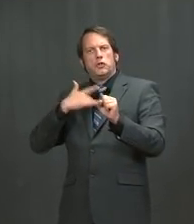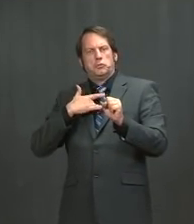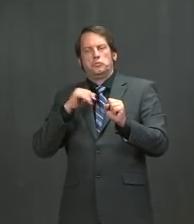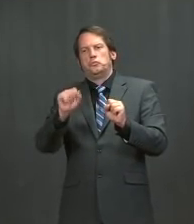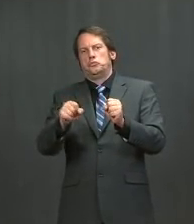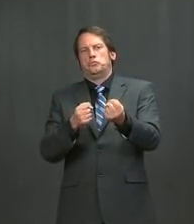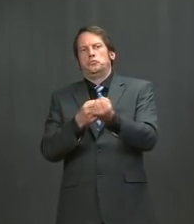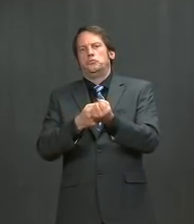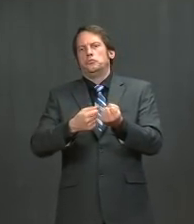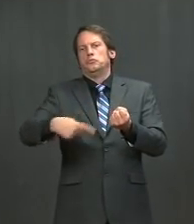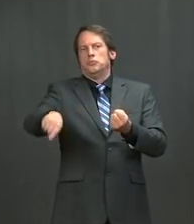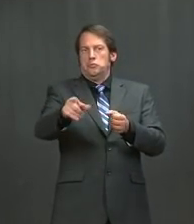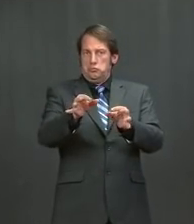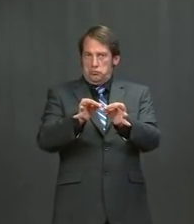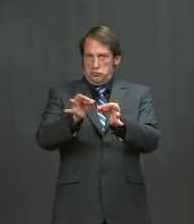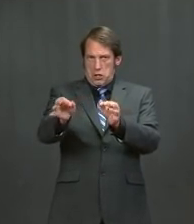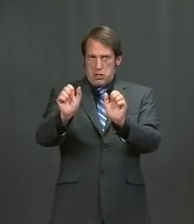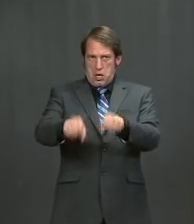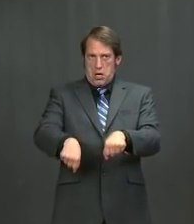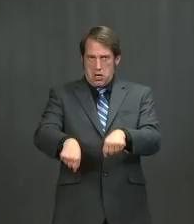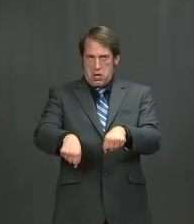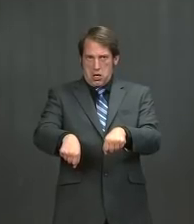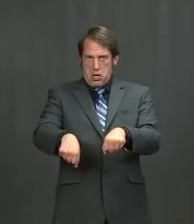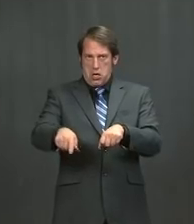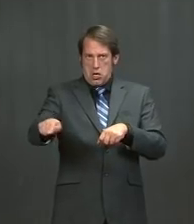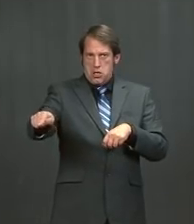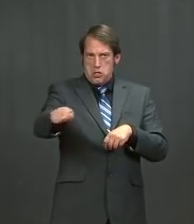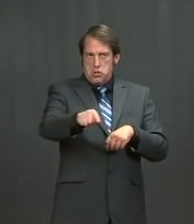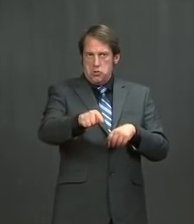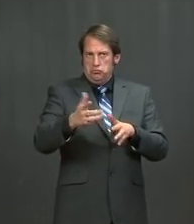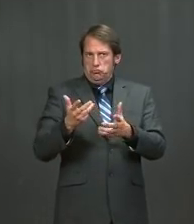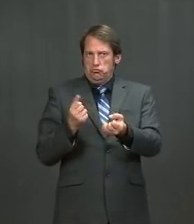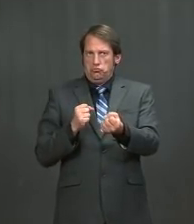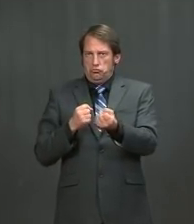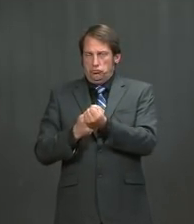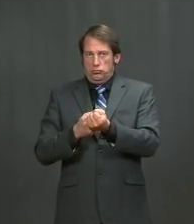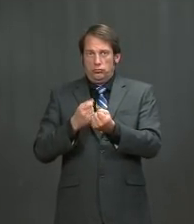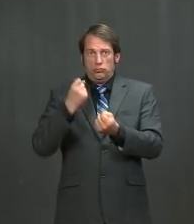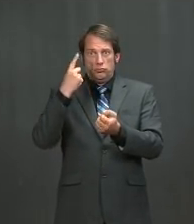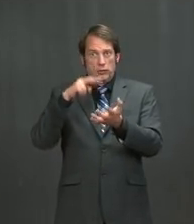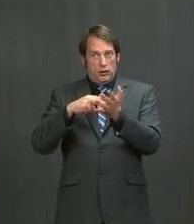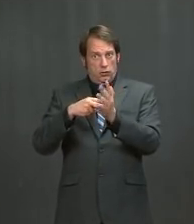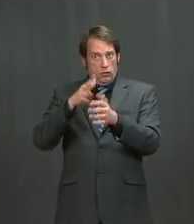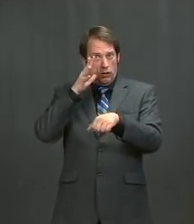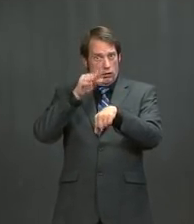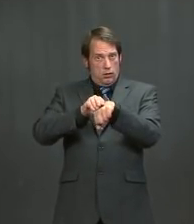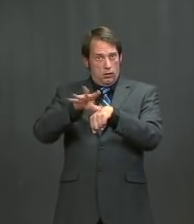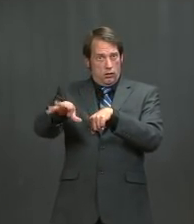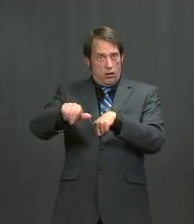or businesses making similar moves -- which, I guess, would broadly be called "boycotting" --